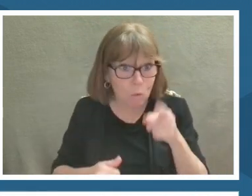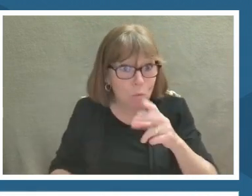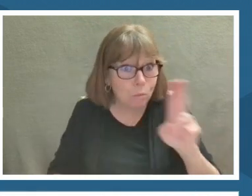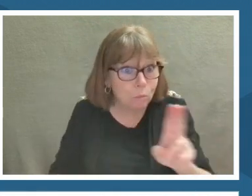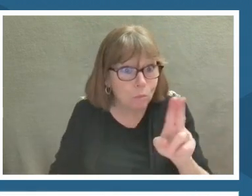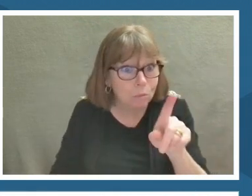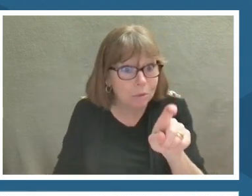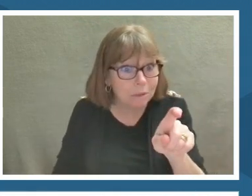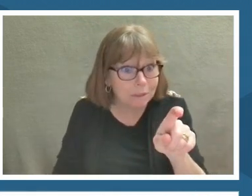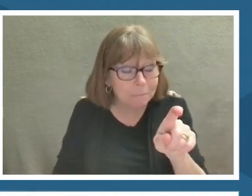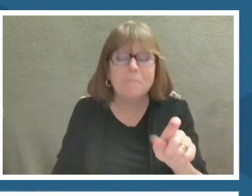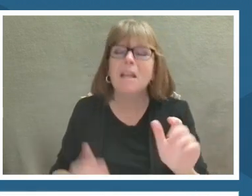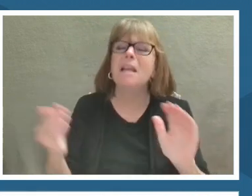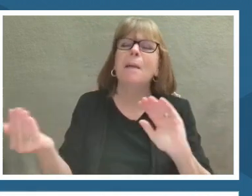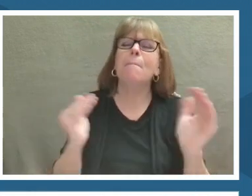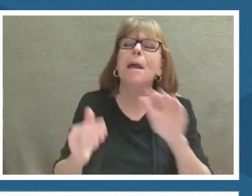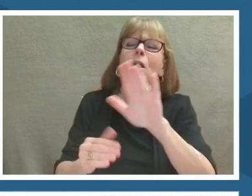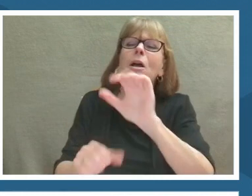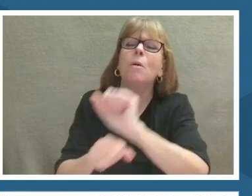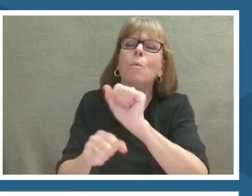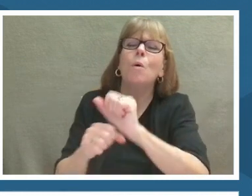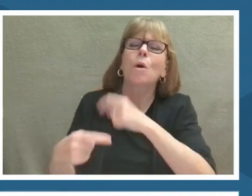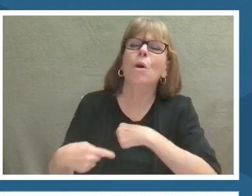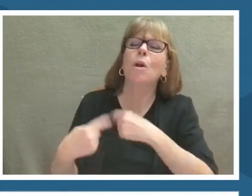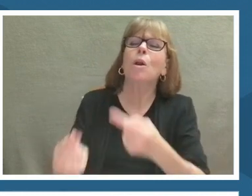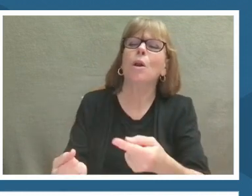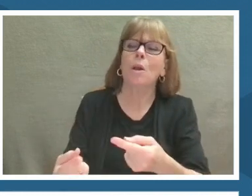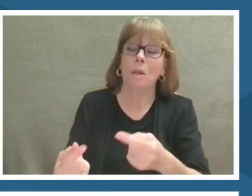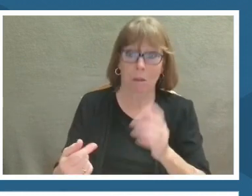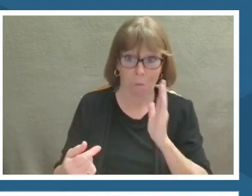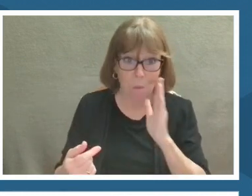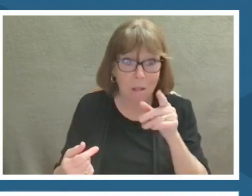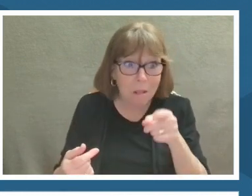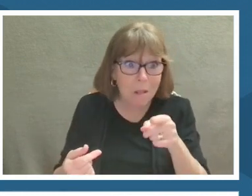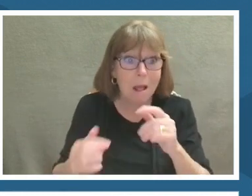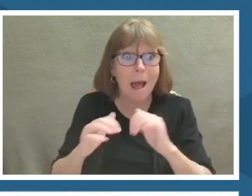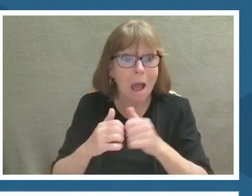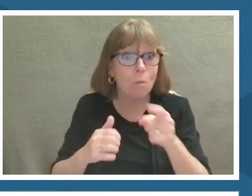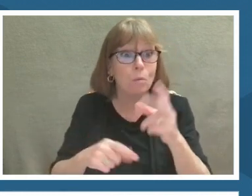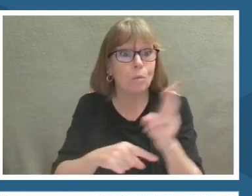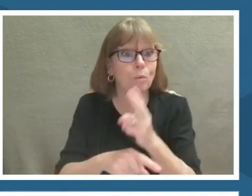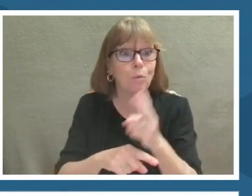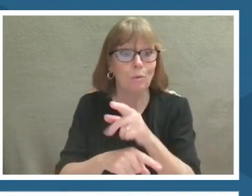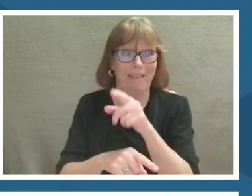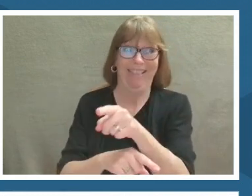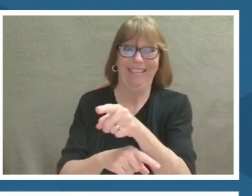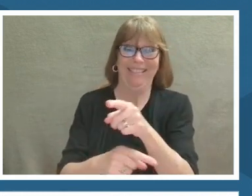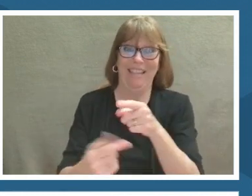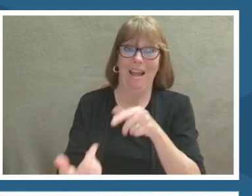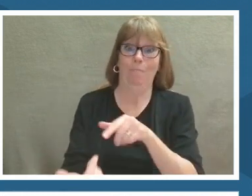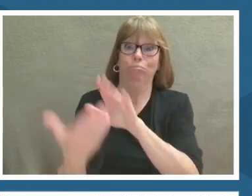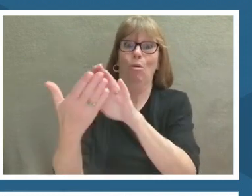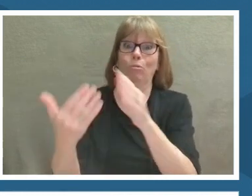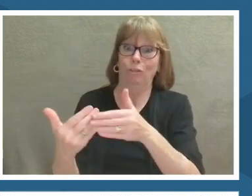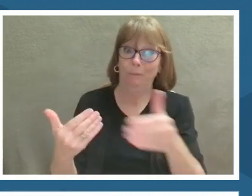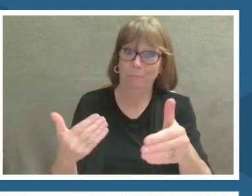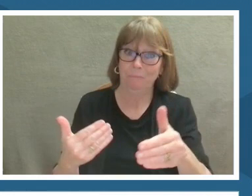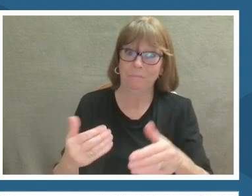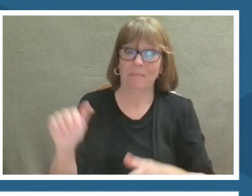doing now how would you use this pedagogical approach going forward